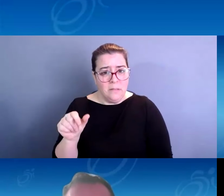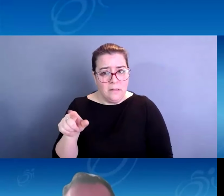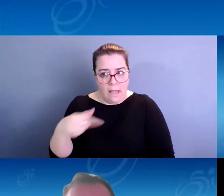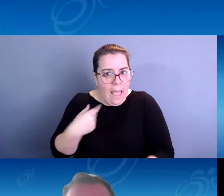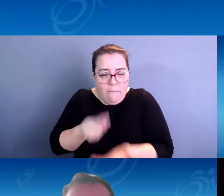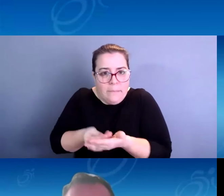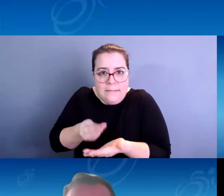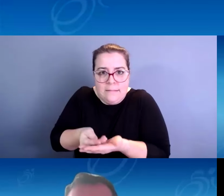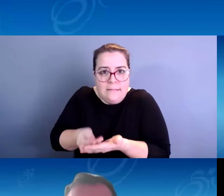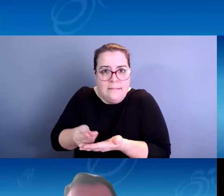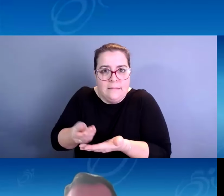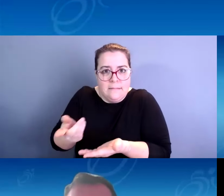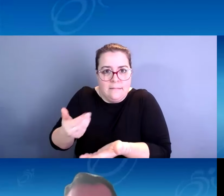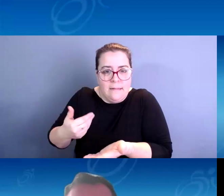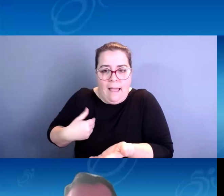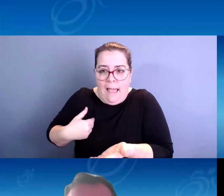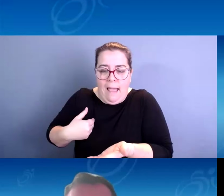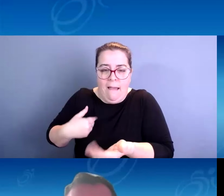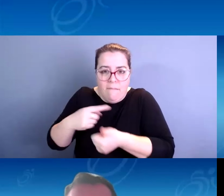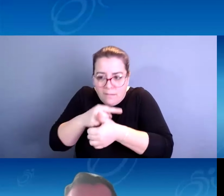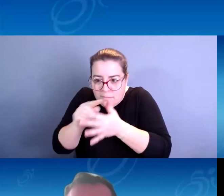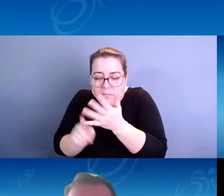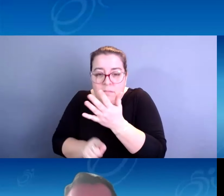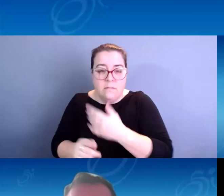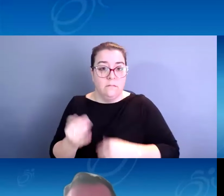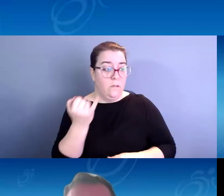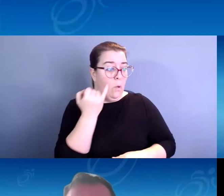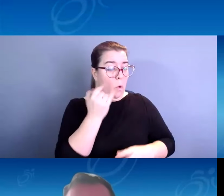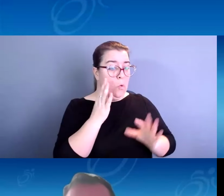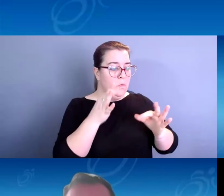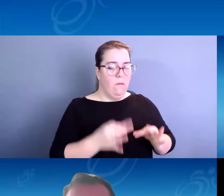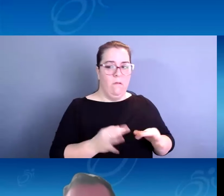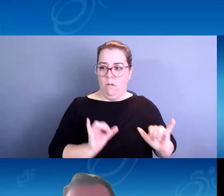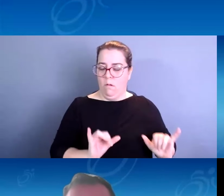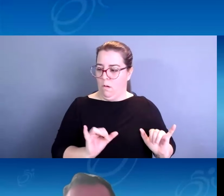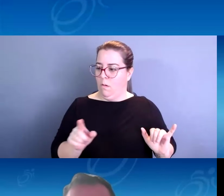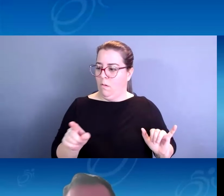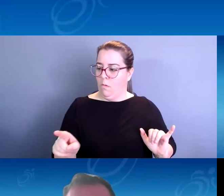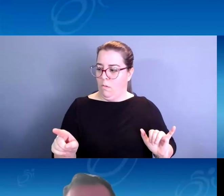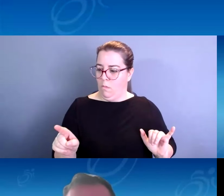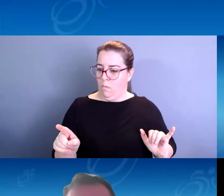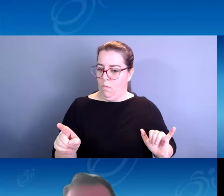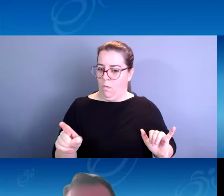And if you want to create products that are going to work for all of us,